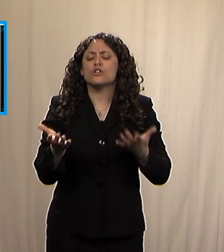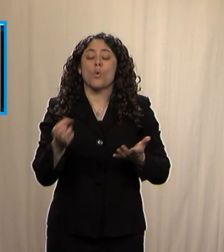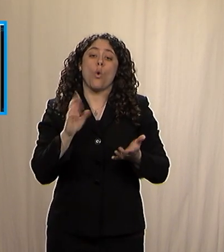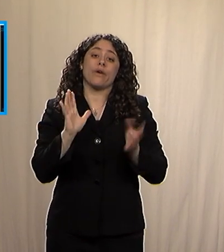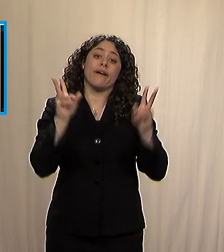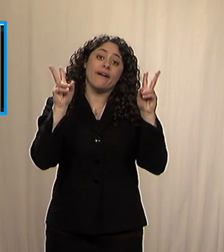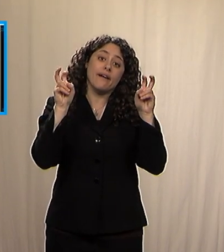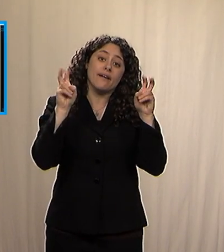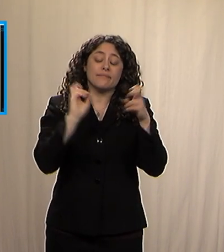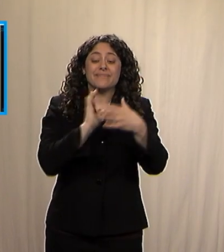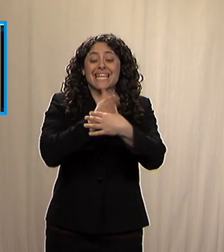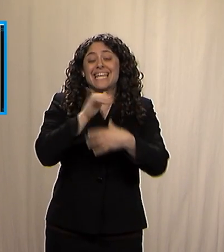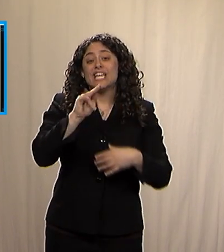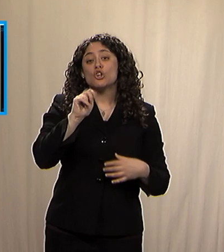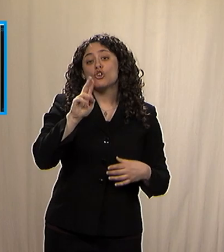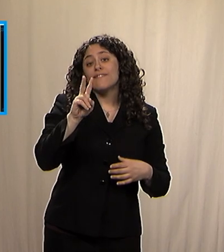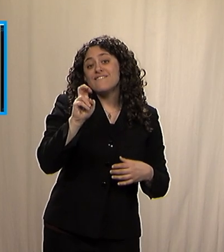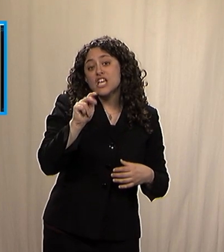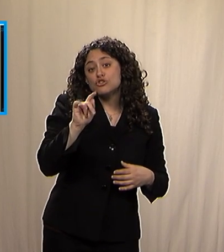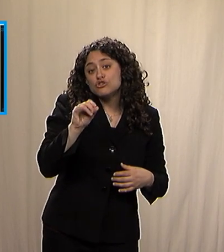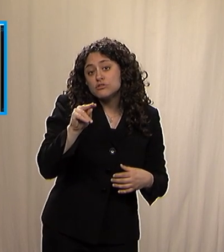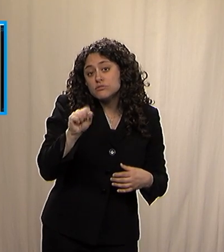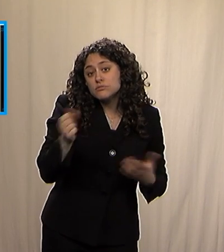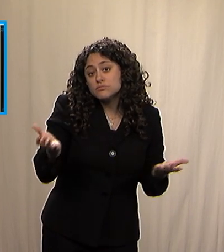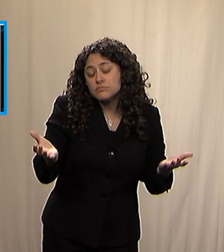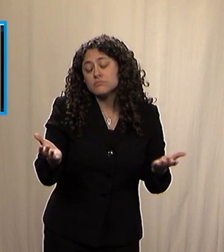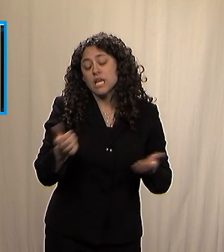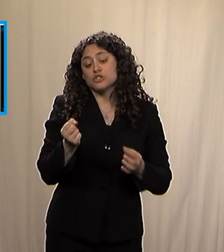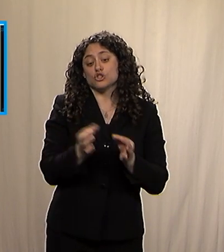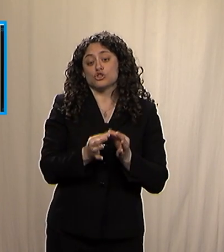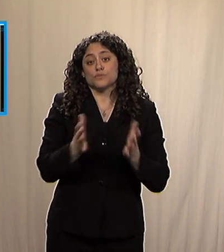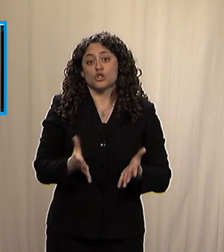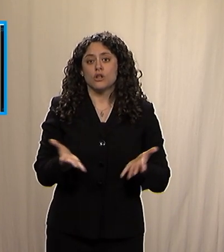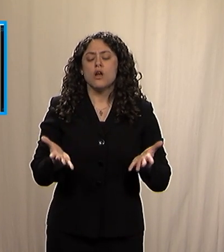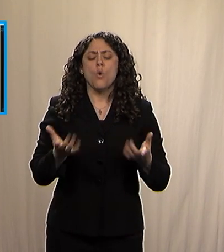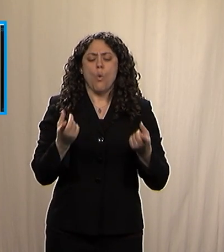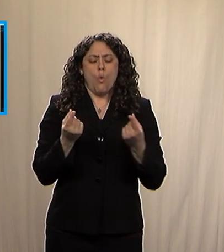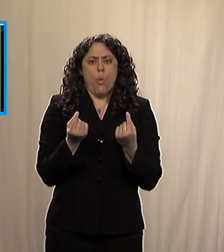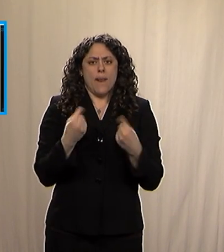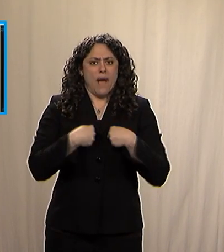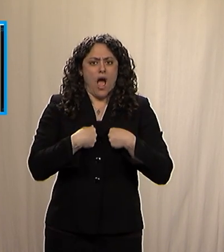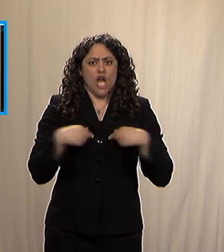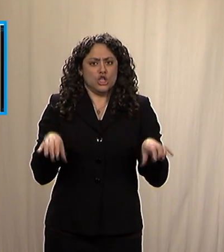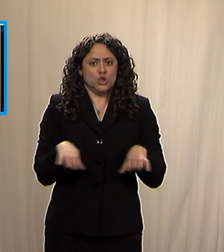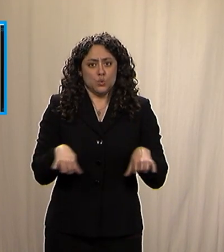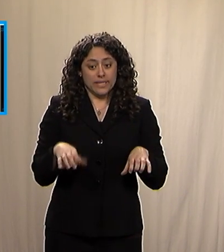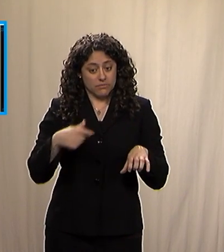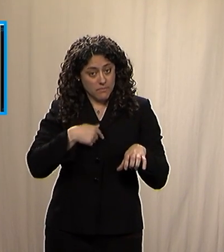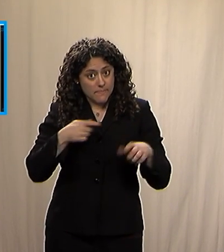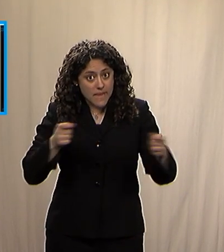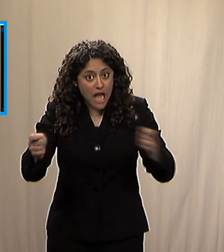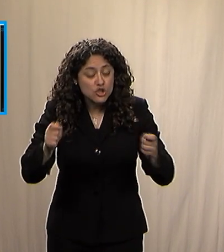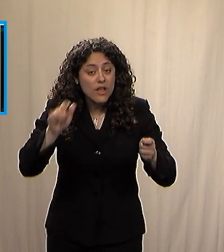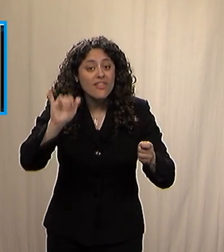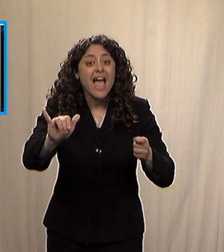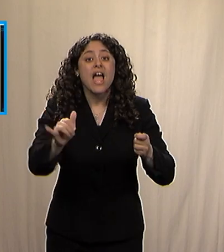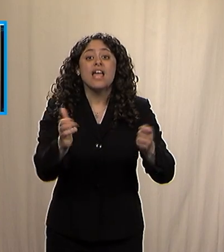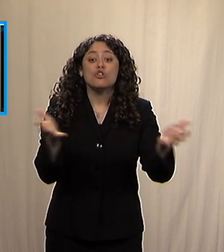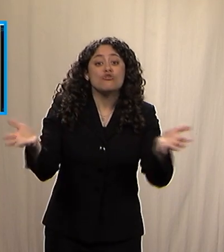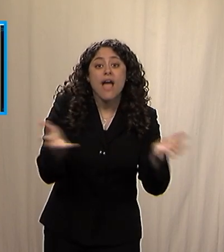as an interpreter, and seeing what am I doing? Am I managing the interaction? Am I presenting myself?